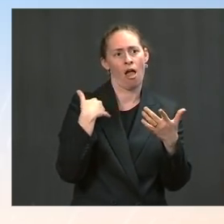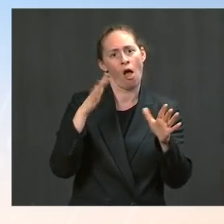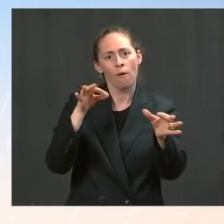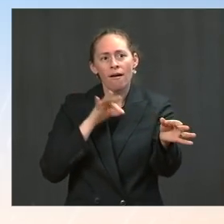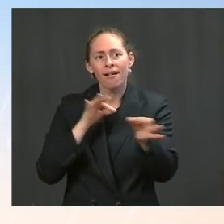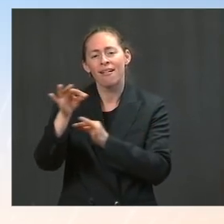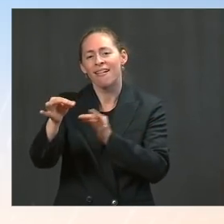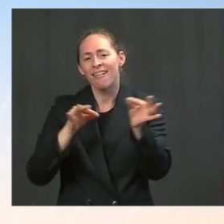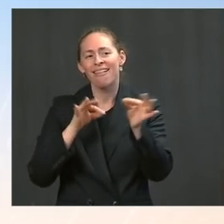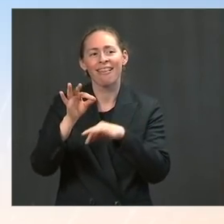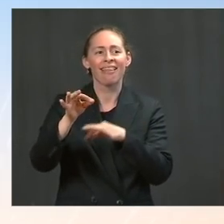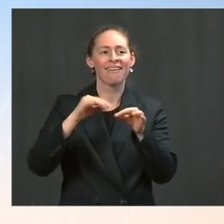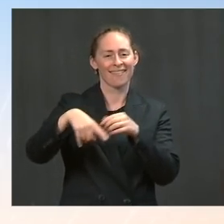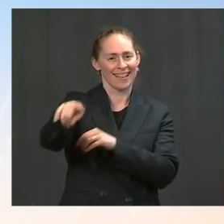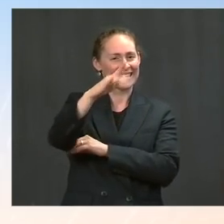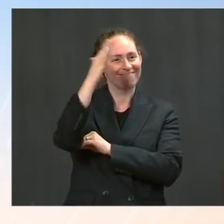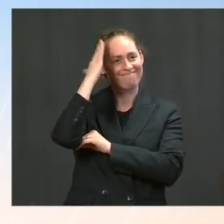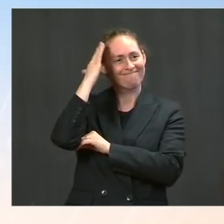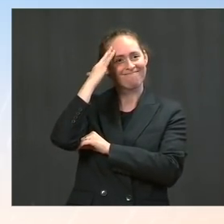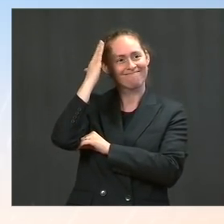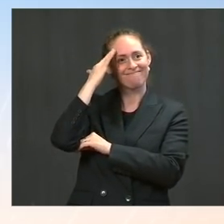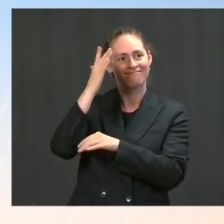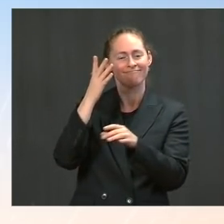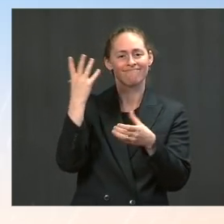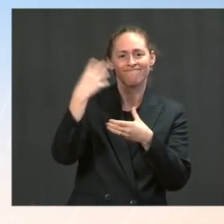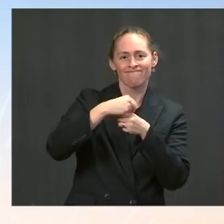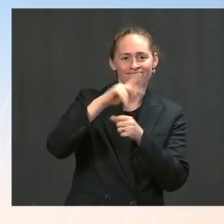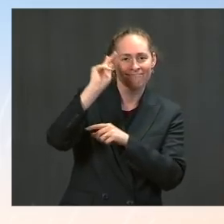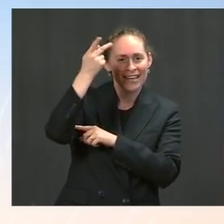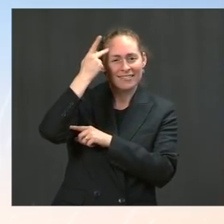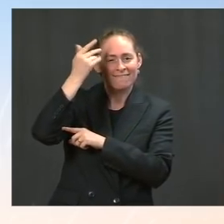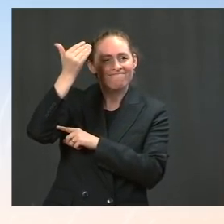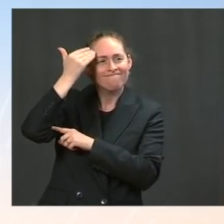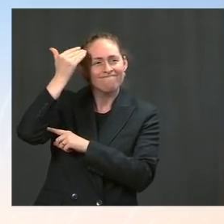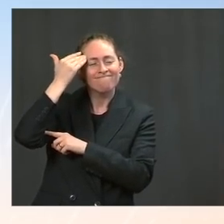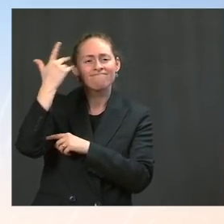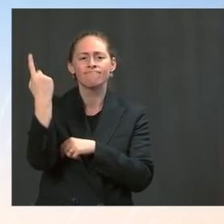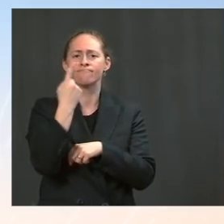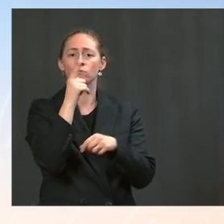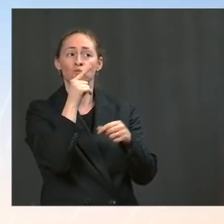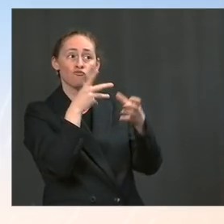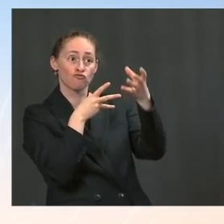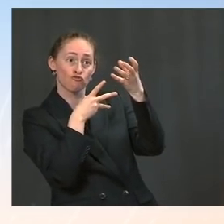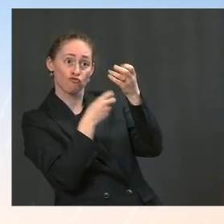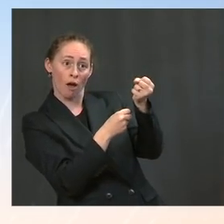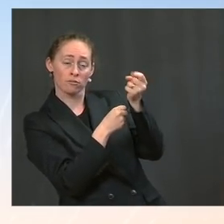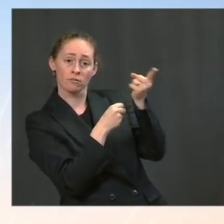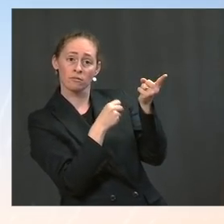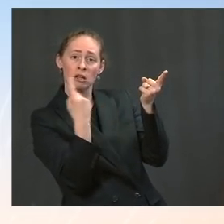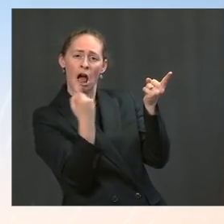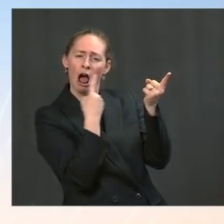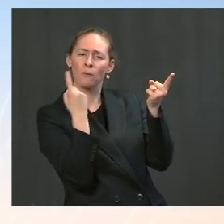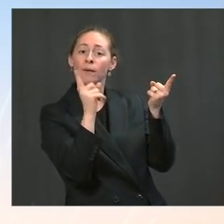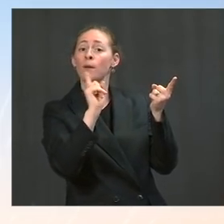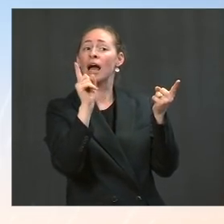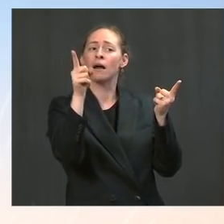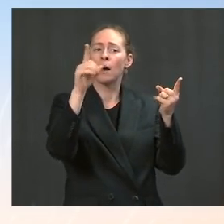who have covered a ca- -- political campaigns. Trusted messengers are people in communities -- they are neighbors, they are civic leaders, they are clergy.